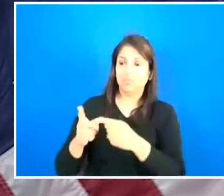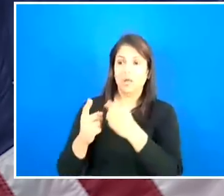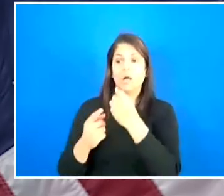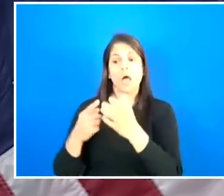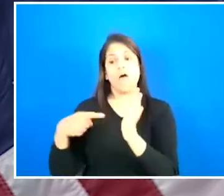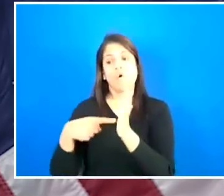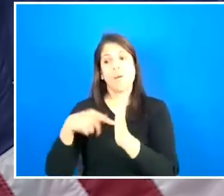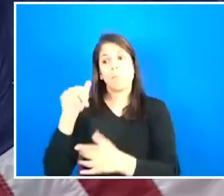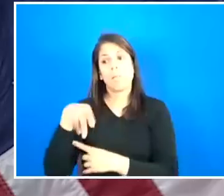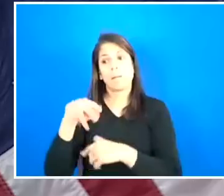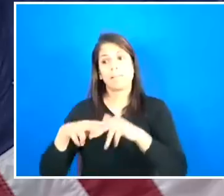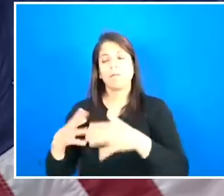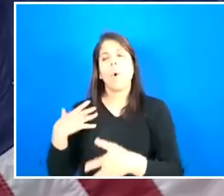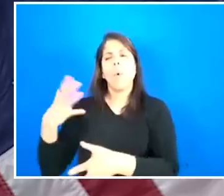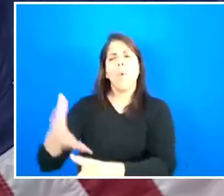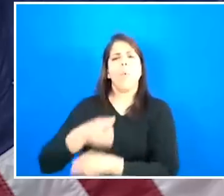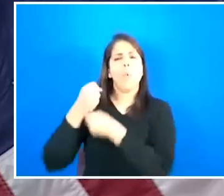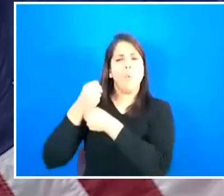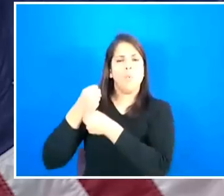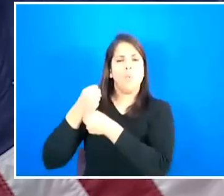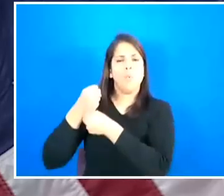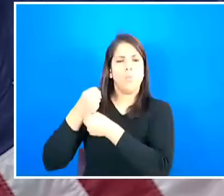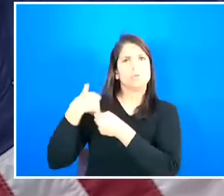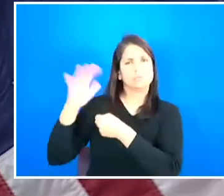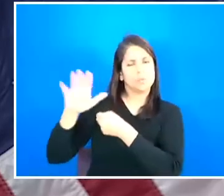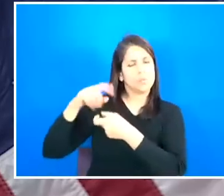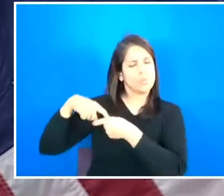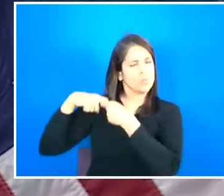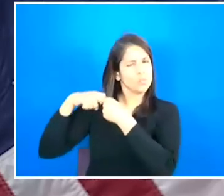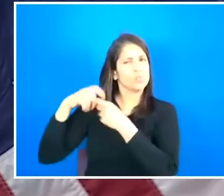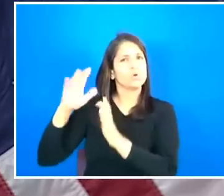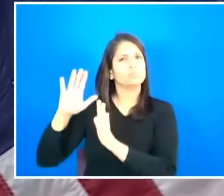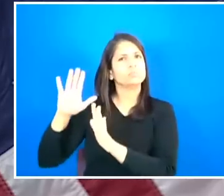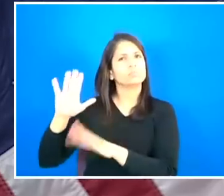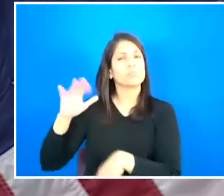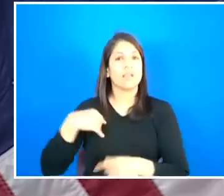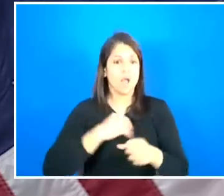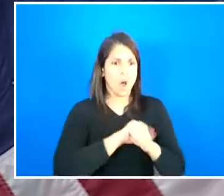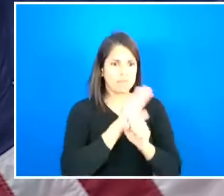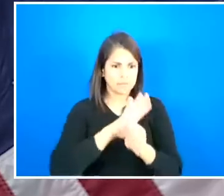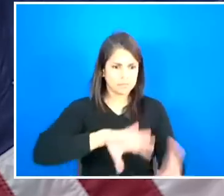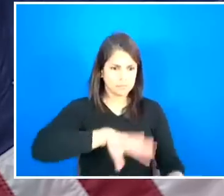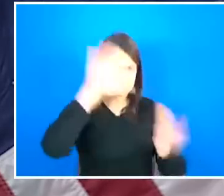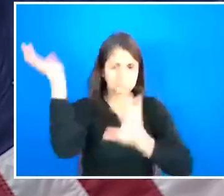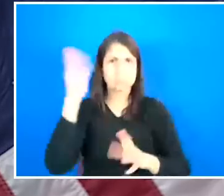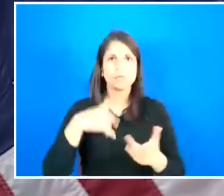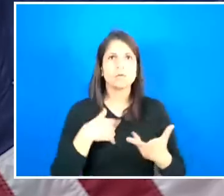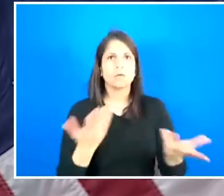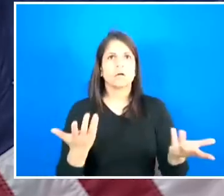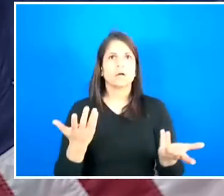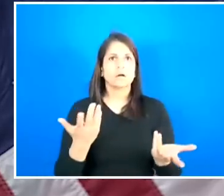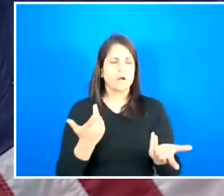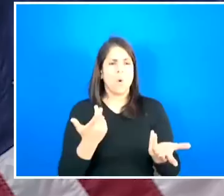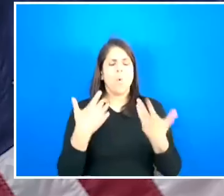IT'S REALL--Y TI'S A HORRIBLE SITUATION, BUT THAT'S WHAT WE HAVE TO DO BUT THE PLAN IS INTACT AND IT WILL BE IMPLEMENTED IN